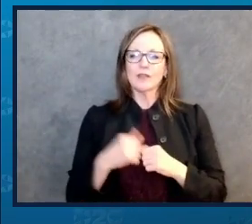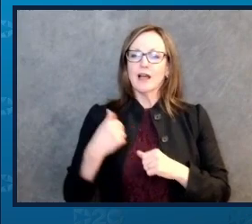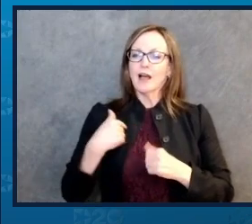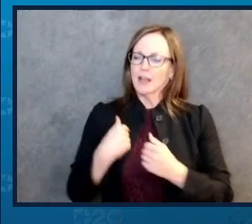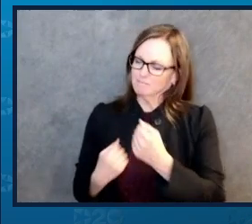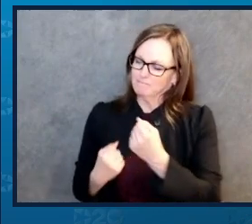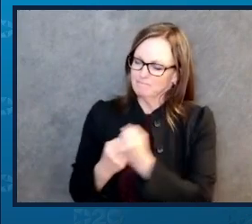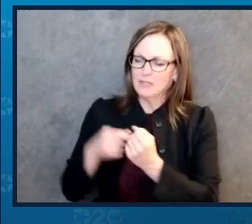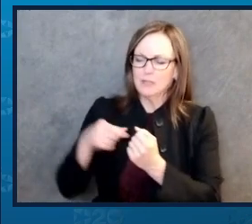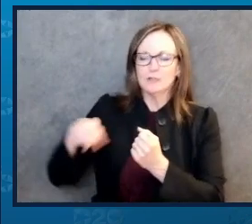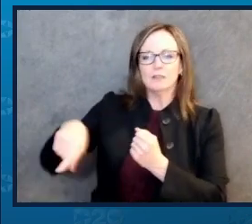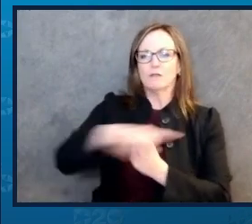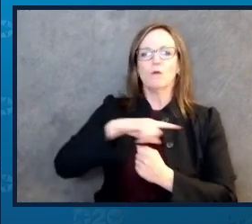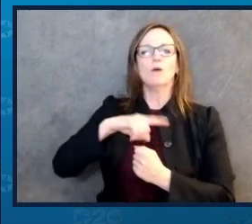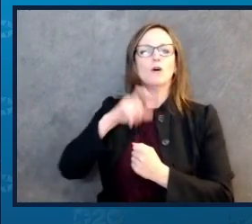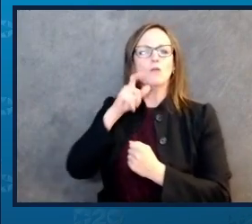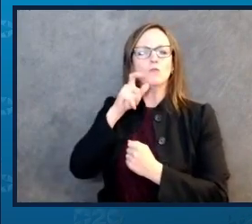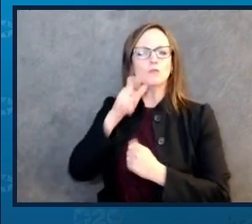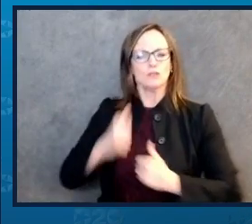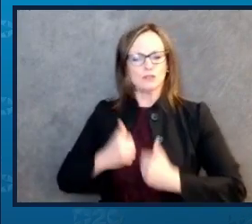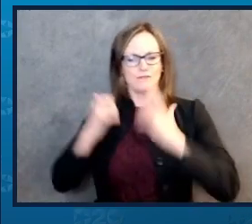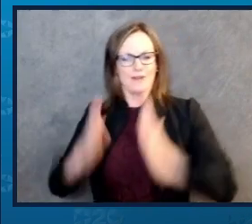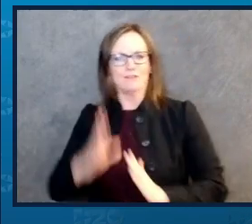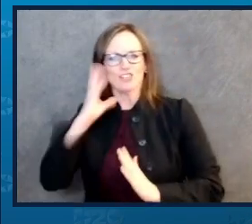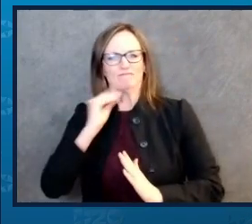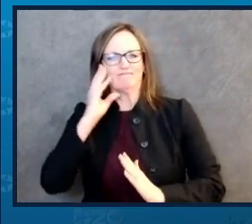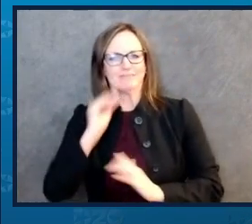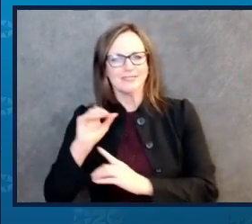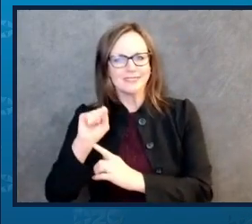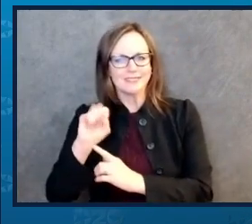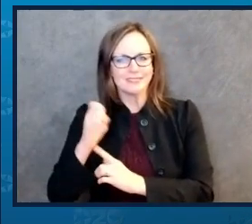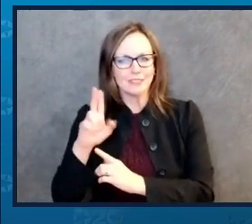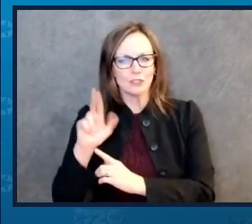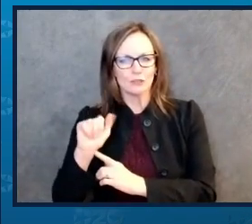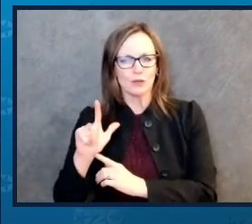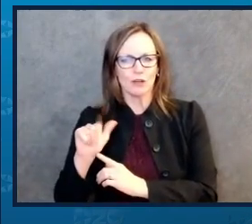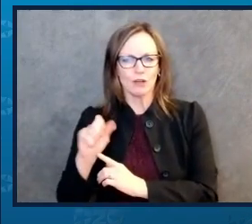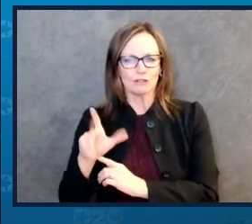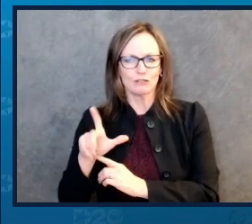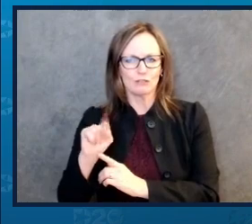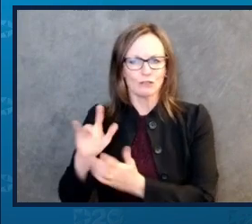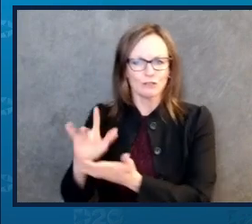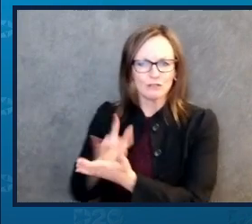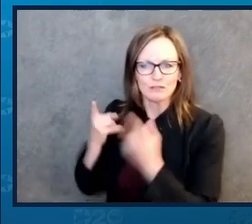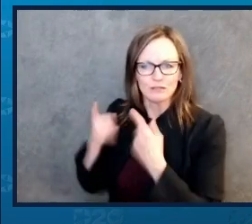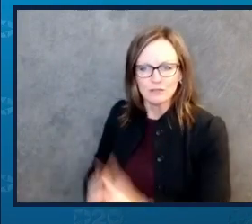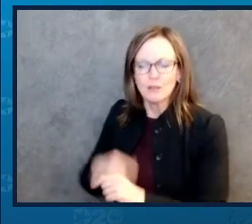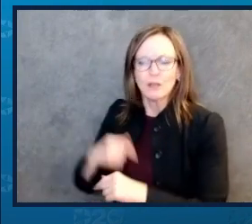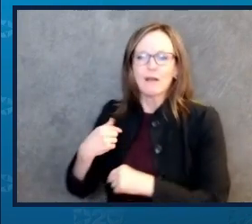BIGGEST FOR PROFIT COLLEGES.